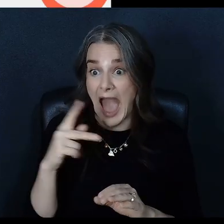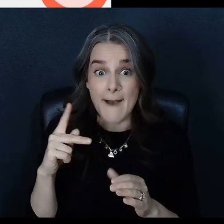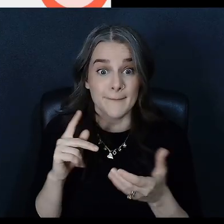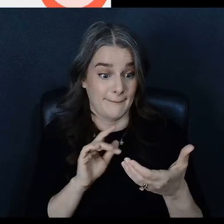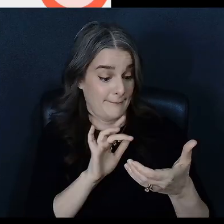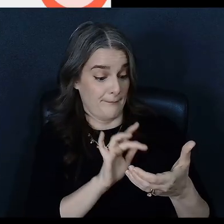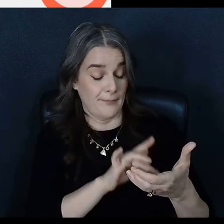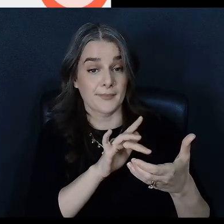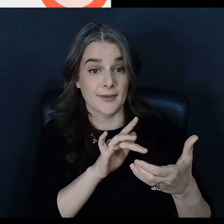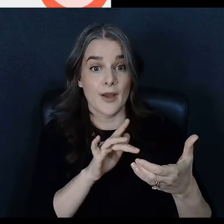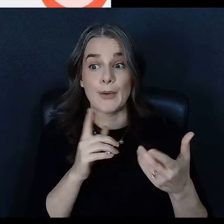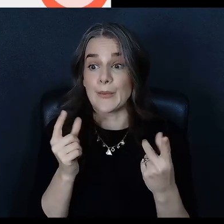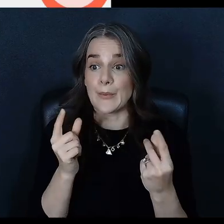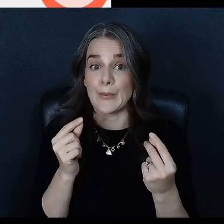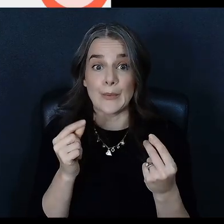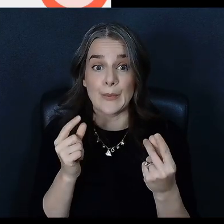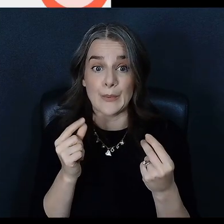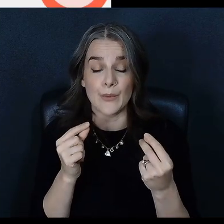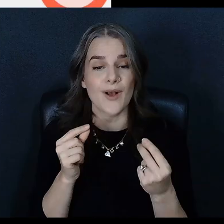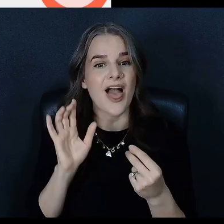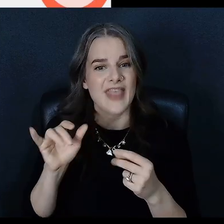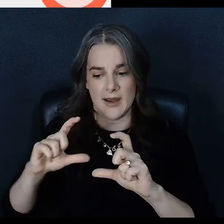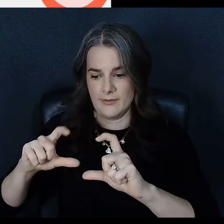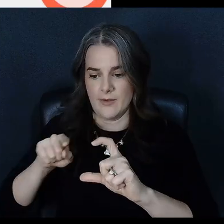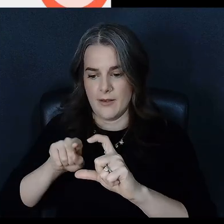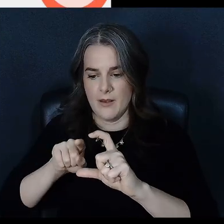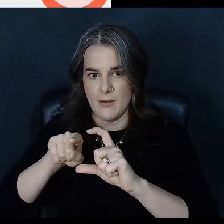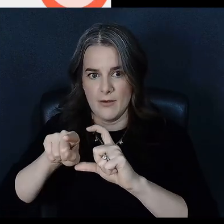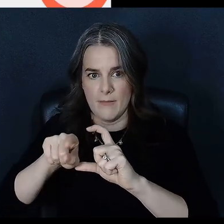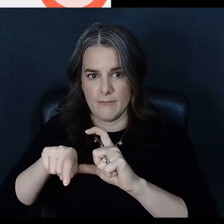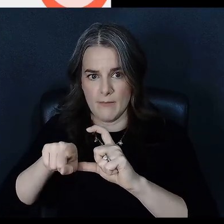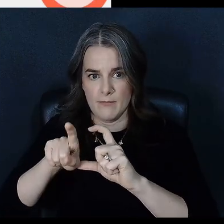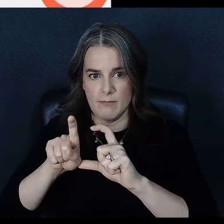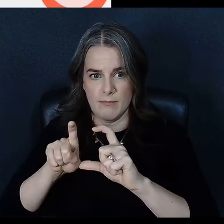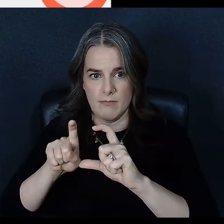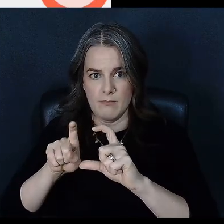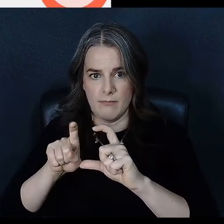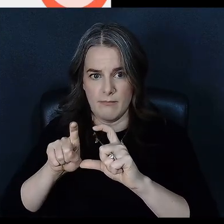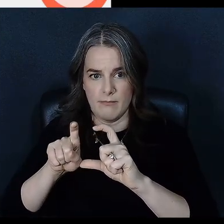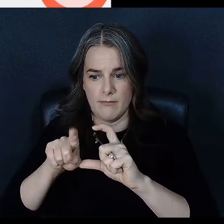and turns on and off buttons and switches. So imagine-- the picture that they show is a great example.